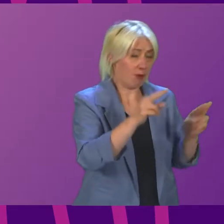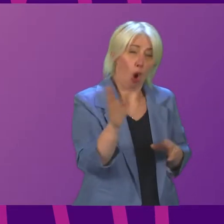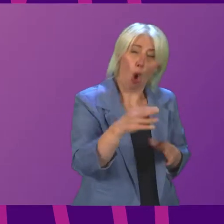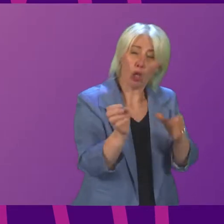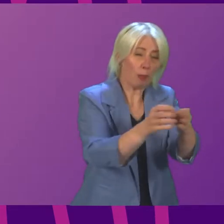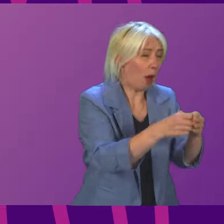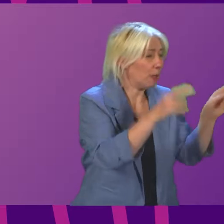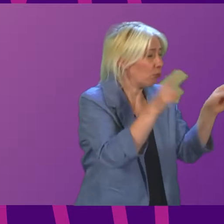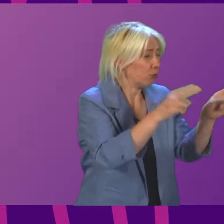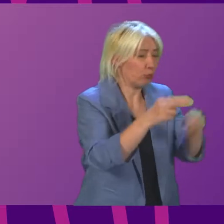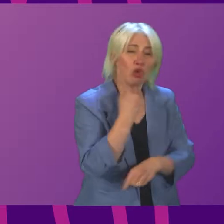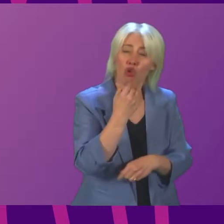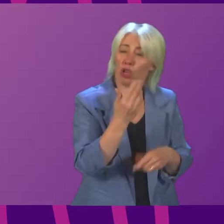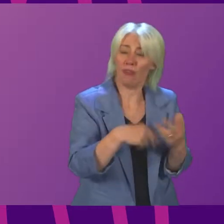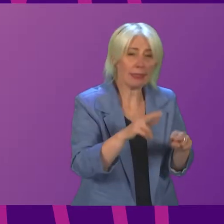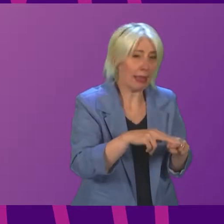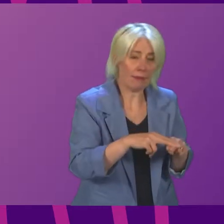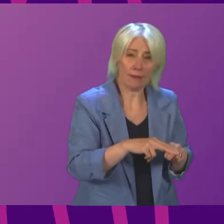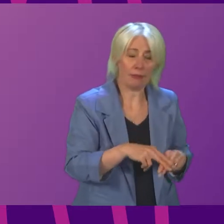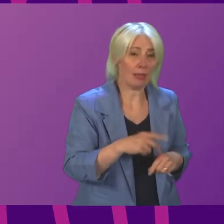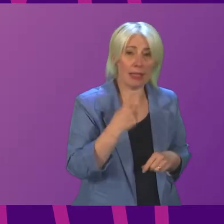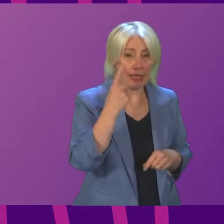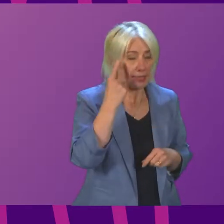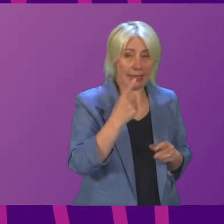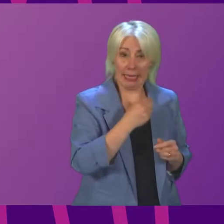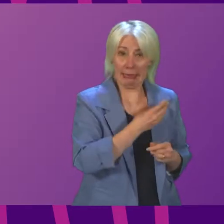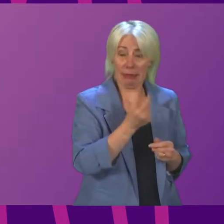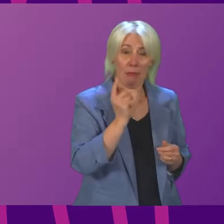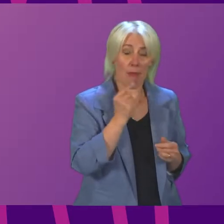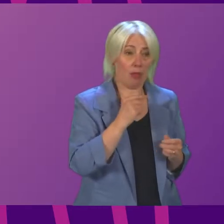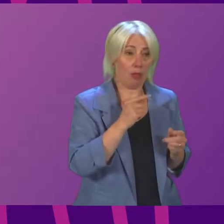The fear is that even more front-line medics will be lost to sickness because of the extreme